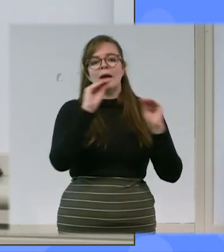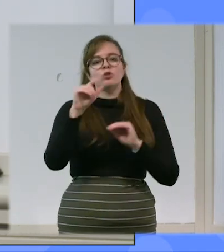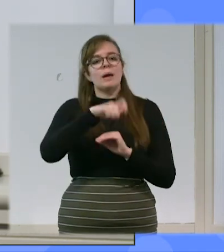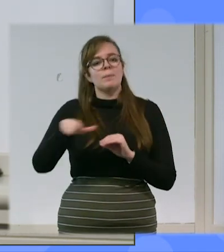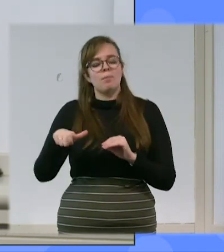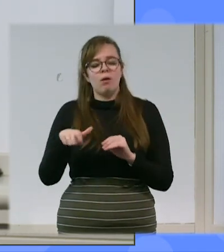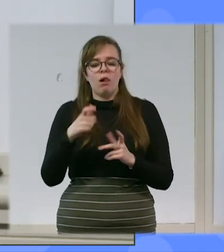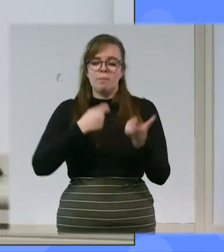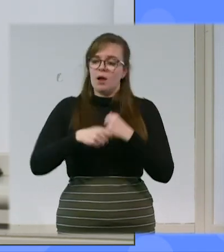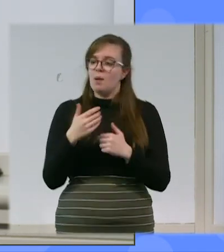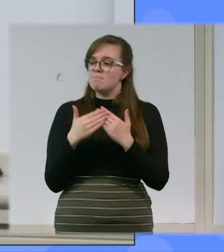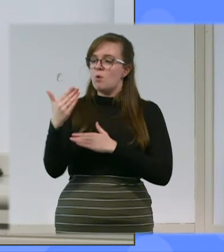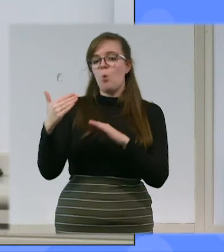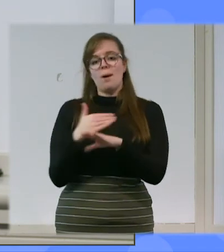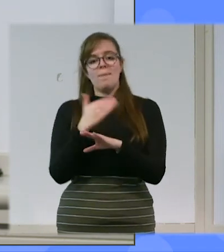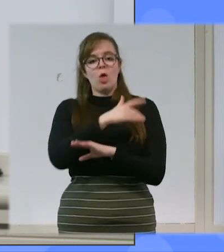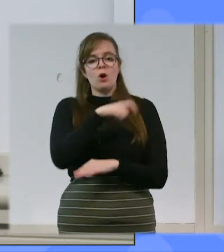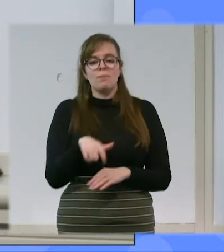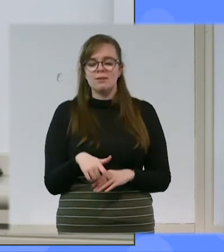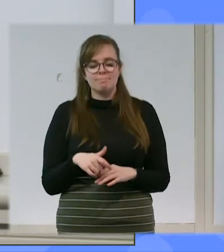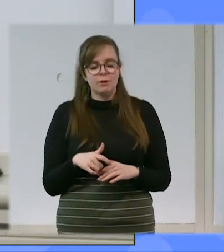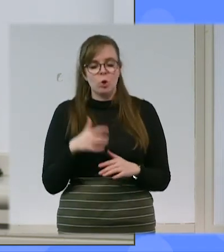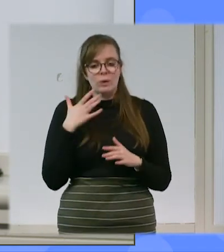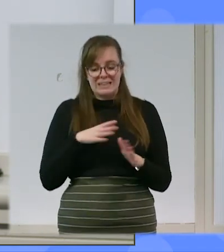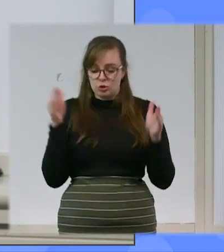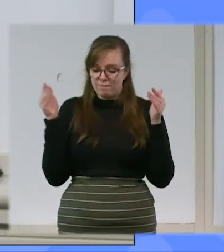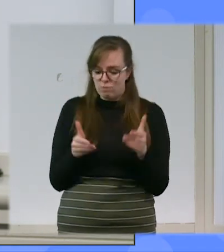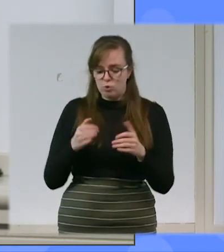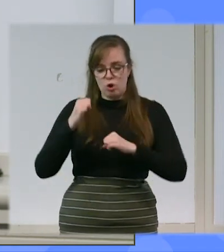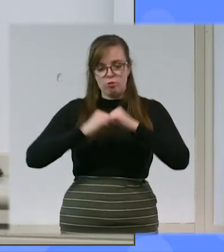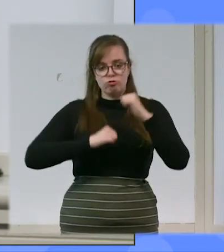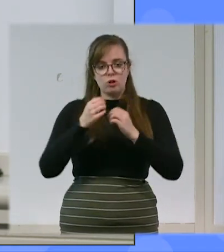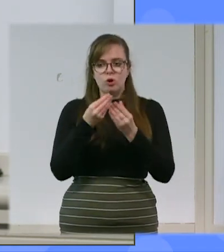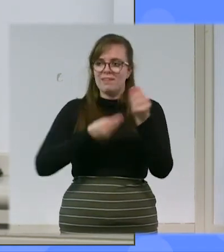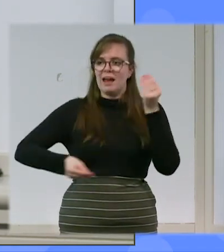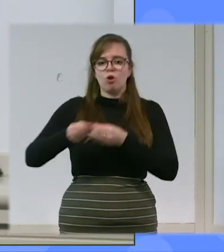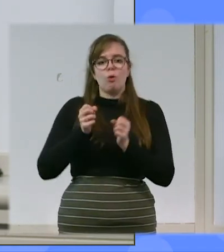employable we need to turn our gaze to the structure of the economic system so